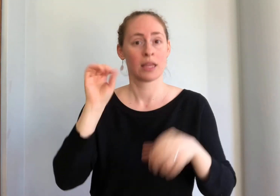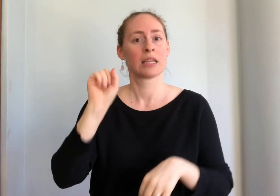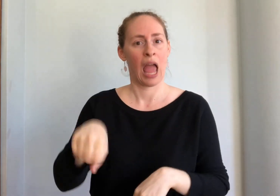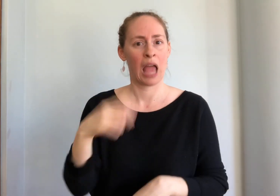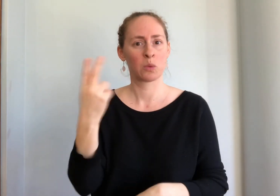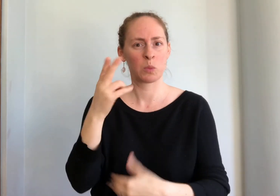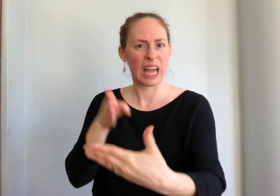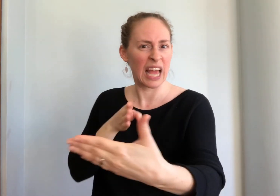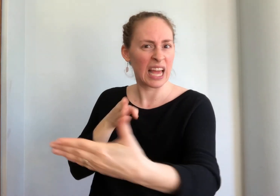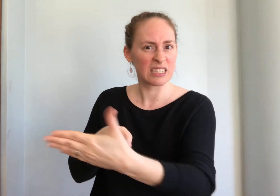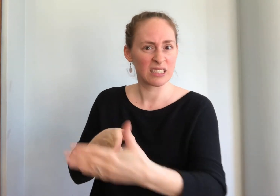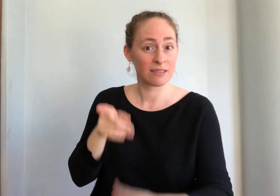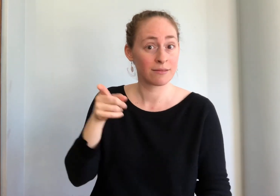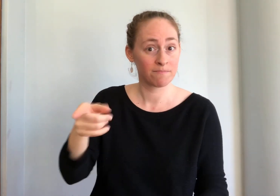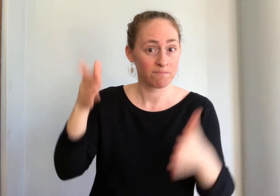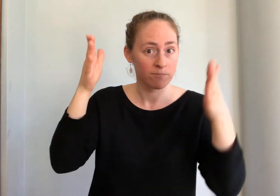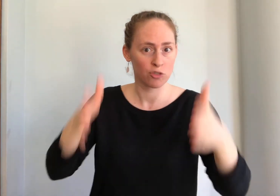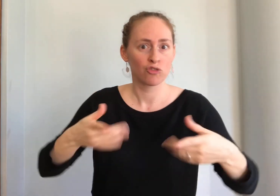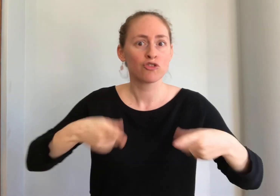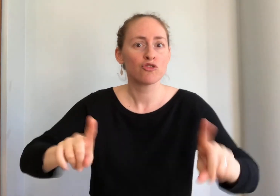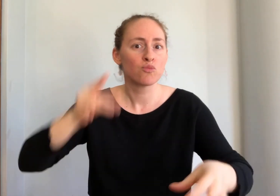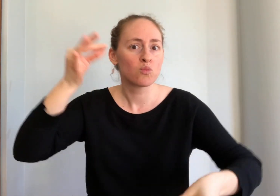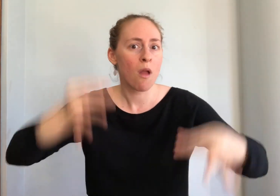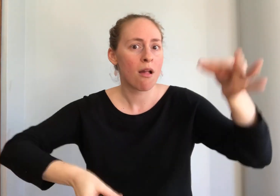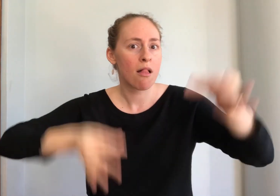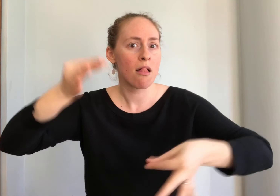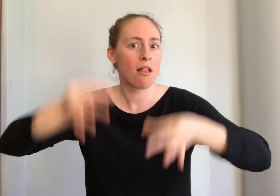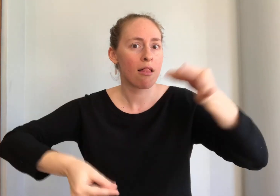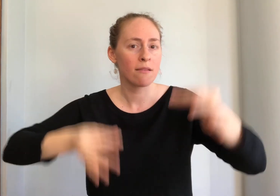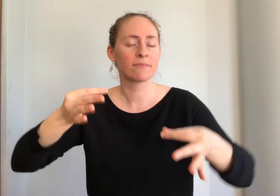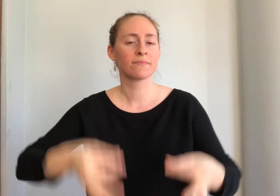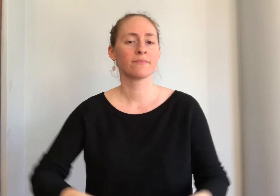can be used against them in trial.